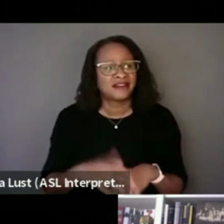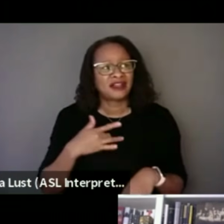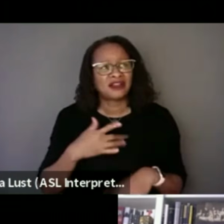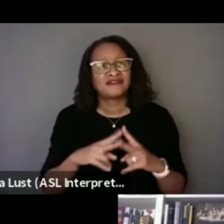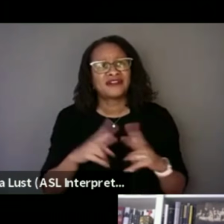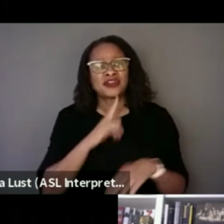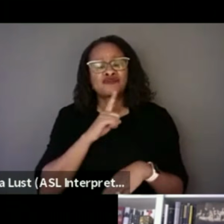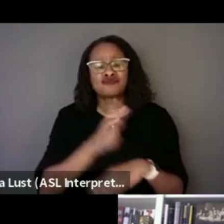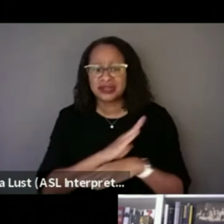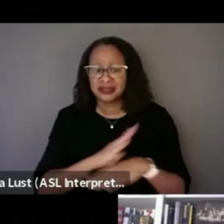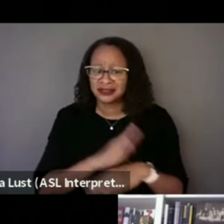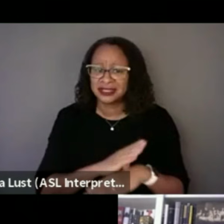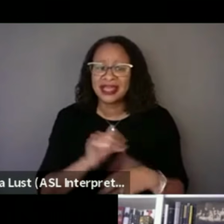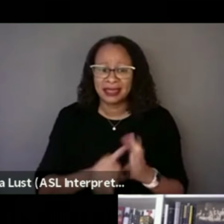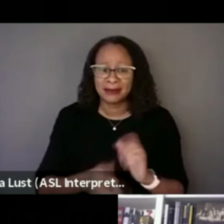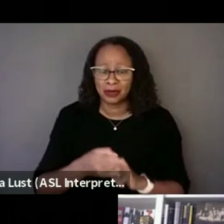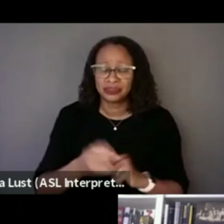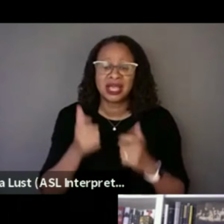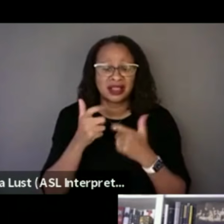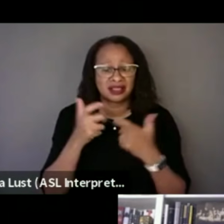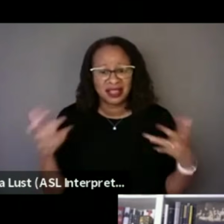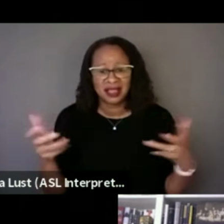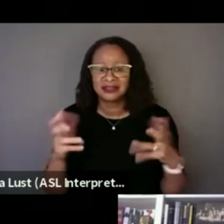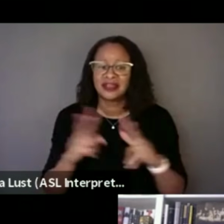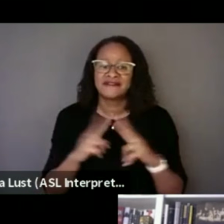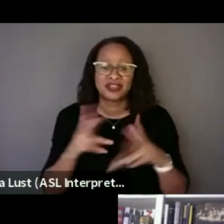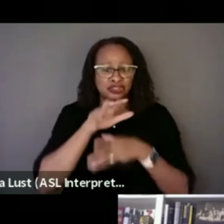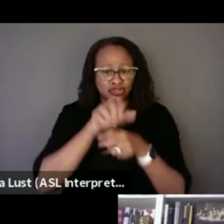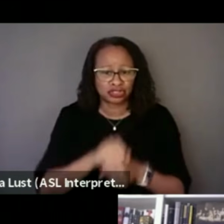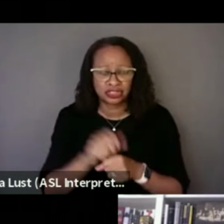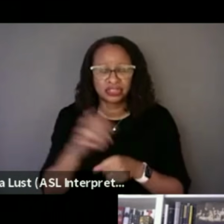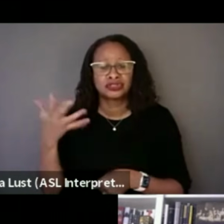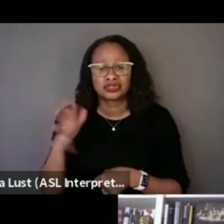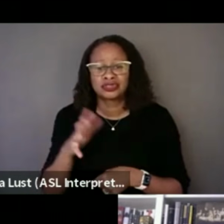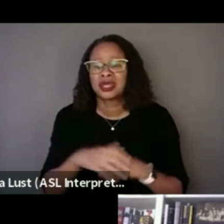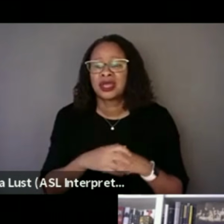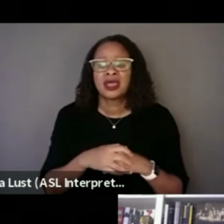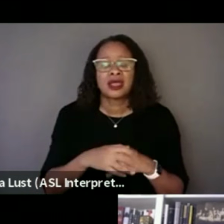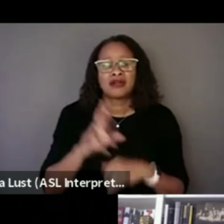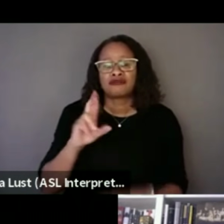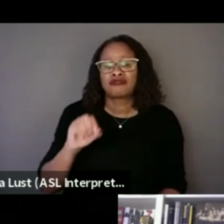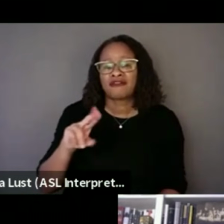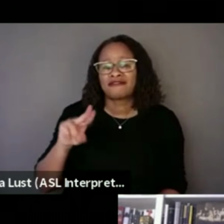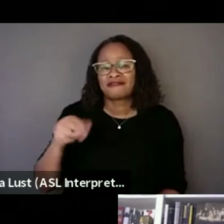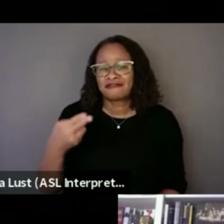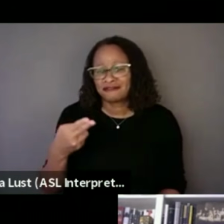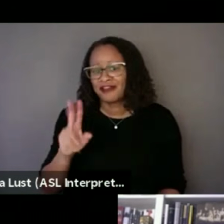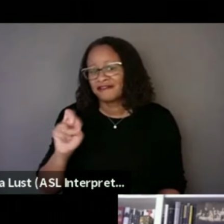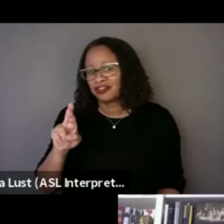and they, there was a lot of like very traditional sort of rough verite, but also just this lyricism to it.